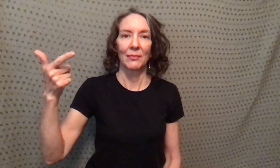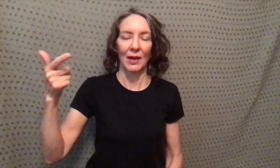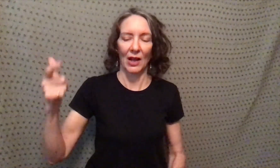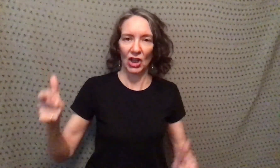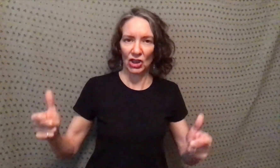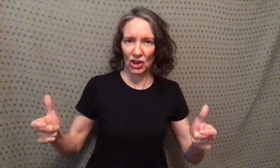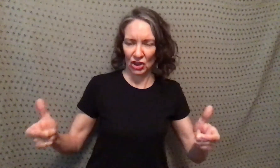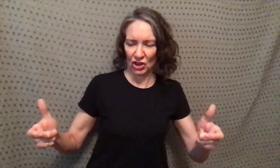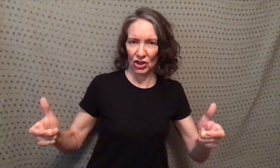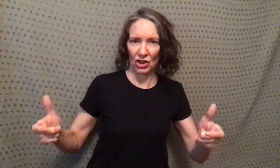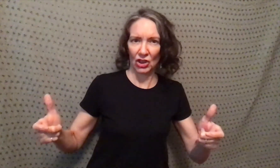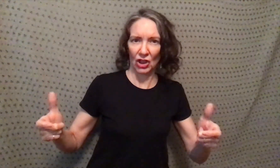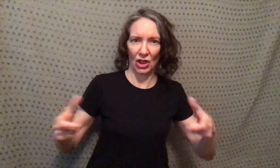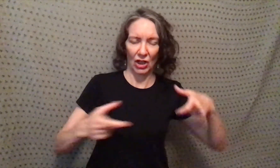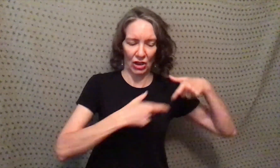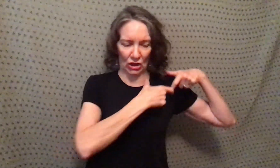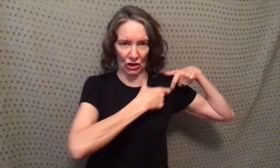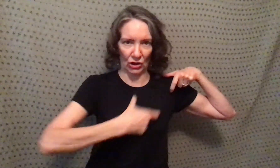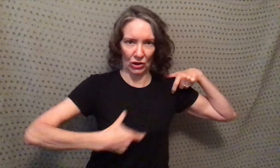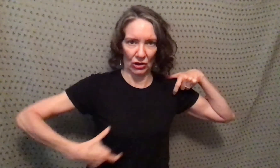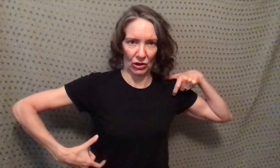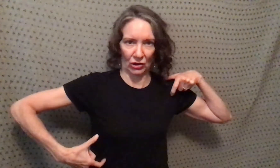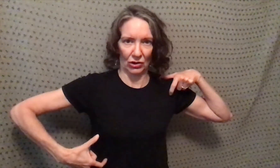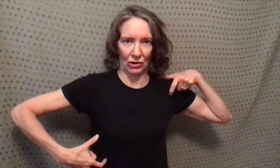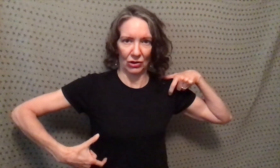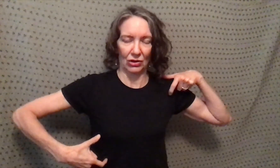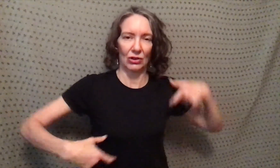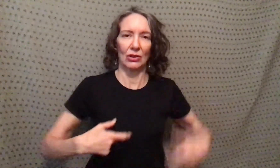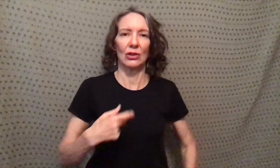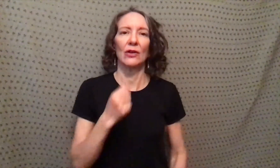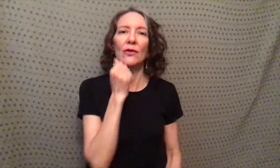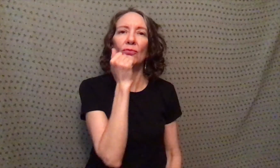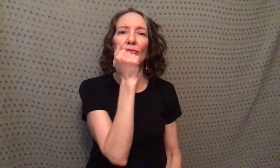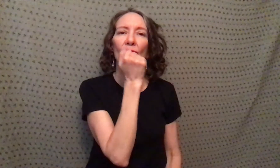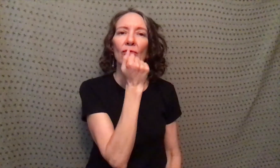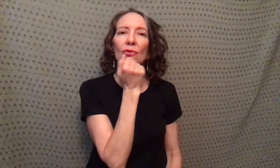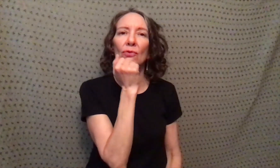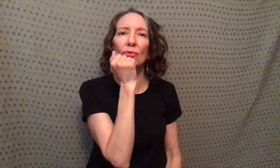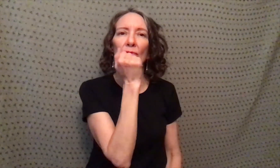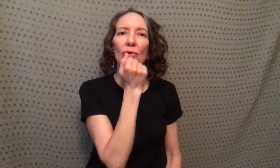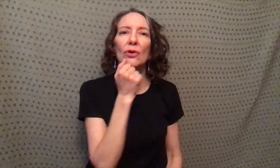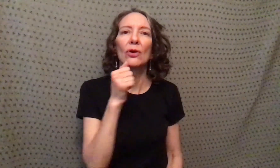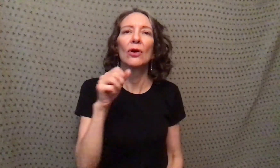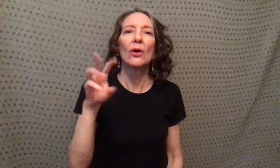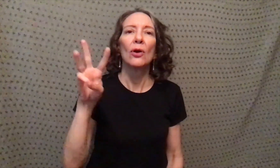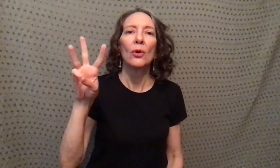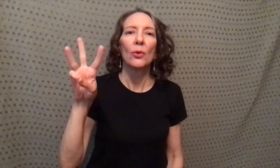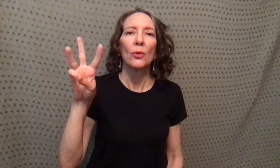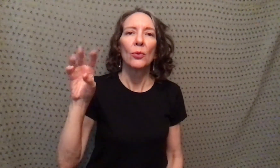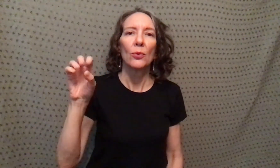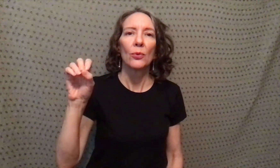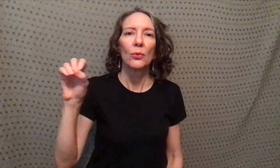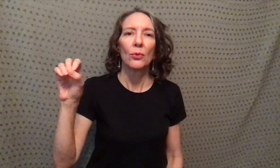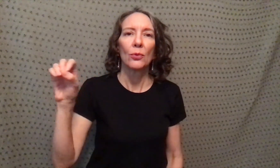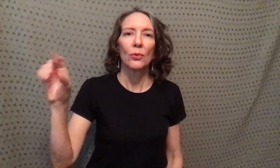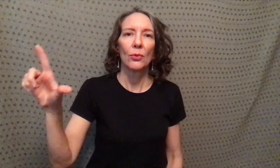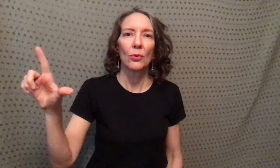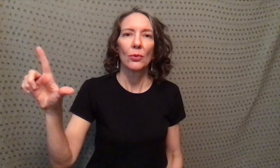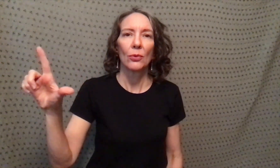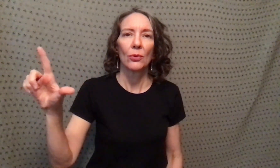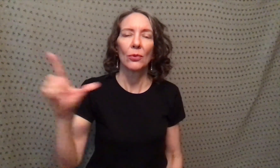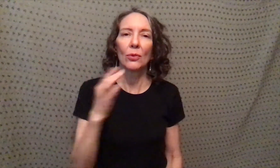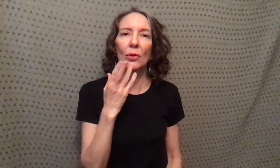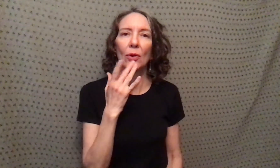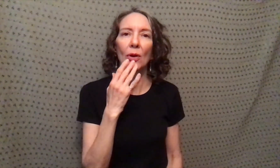A bag, a large bag with a big strap. The fabric is wool,